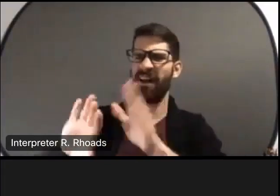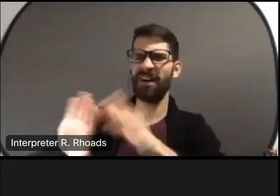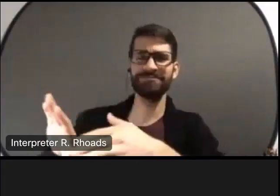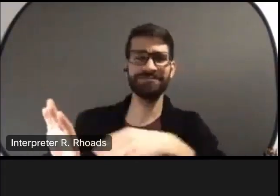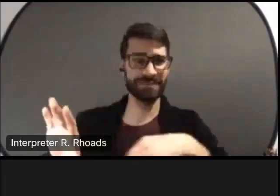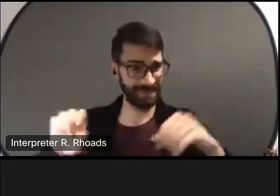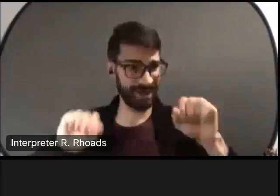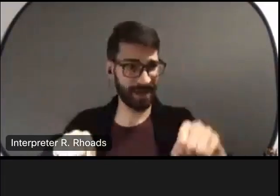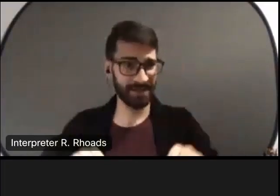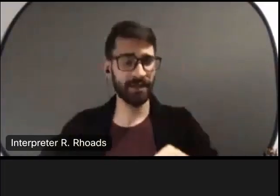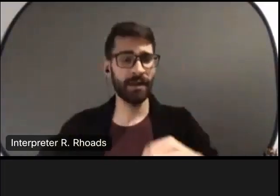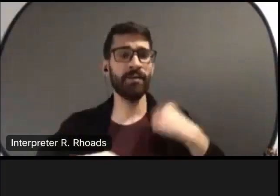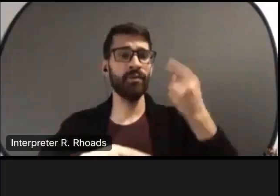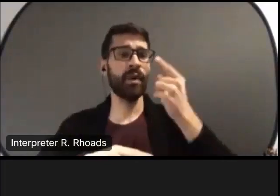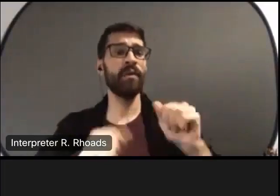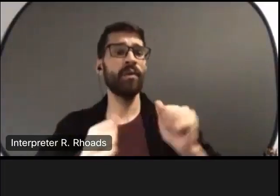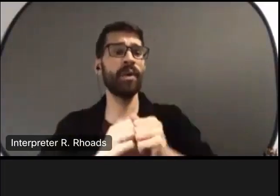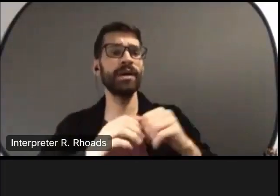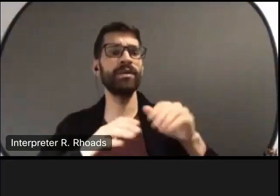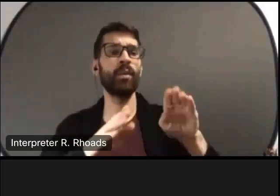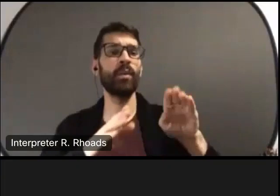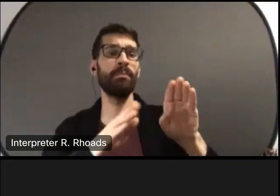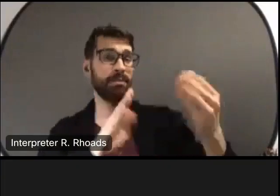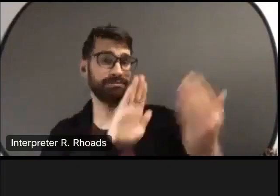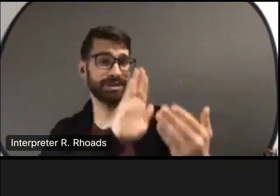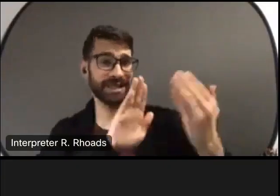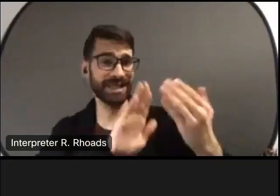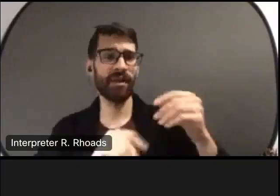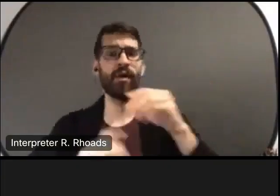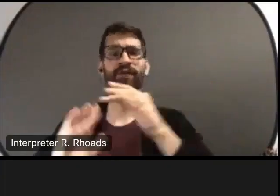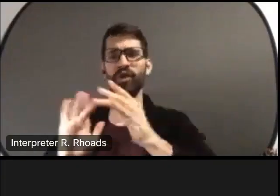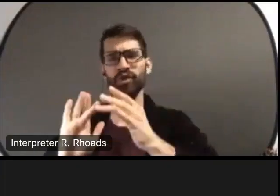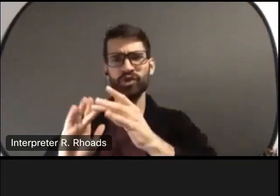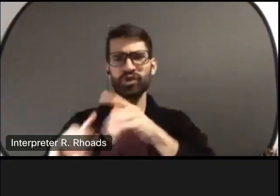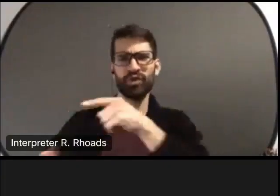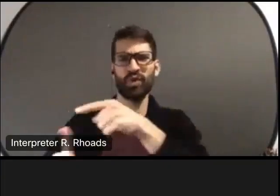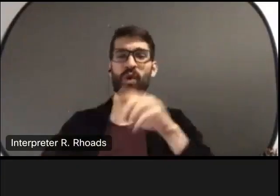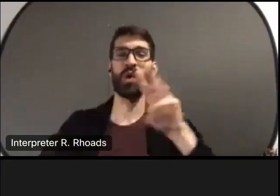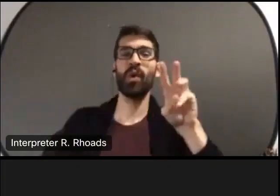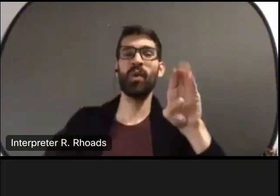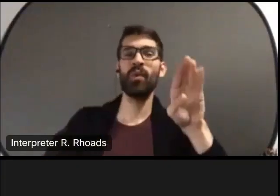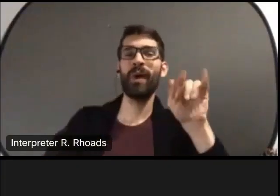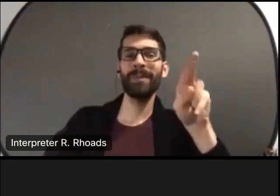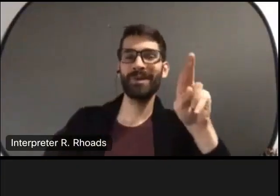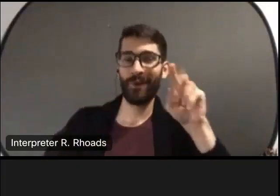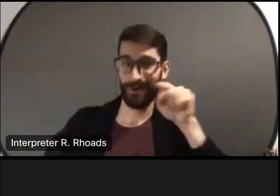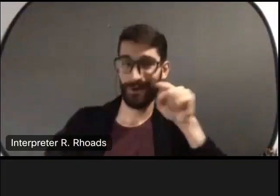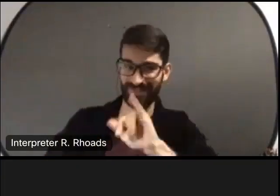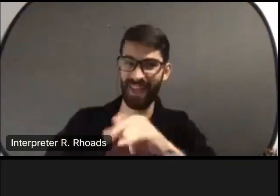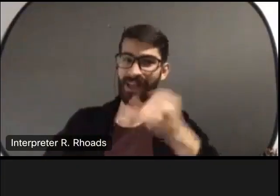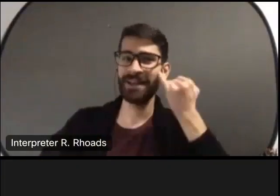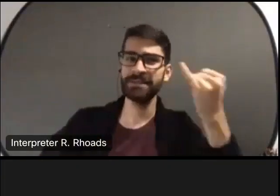with a public meeting versus virtual, if you use the Sebinar function there is no transparency of